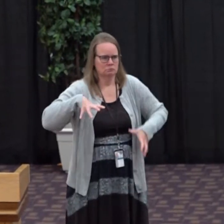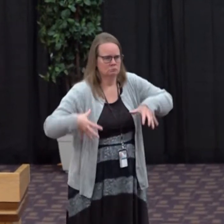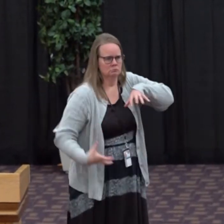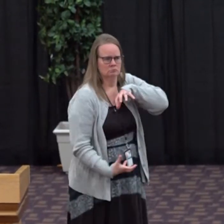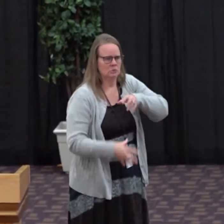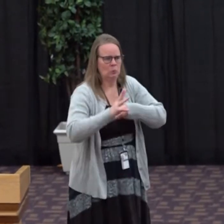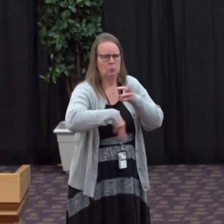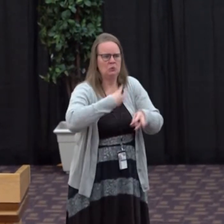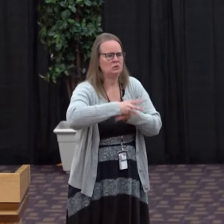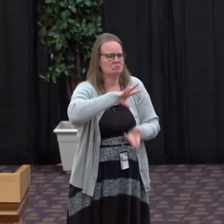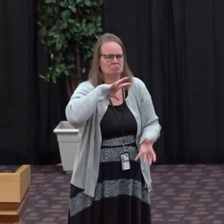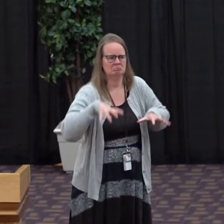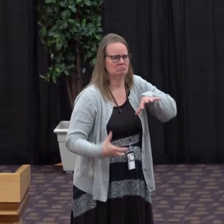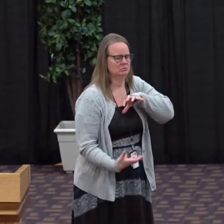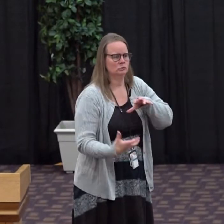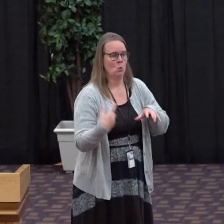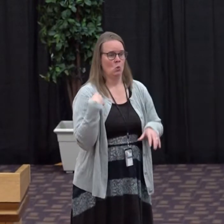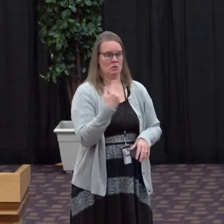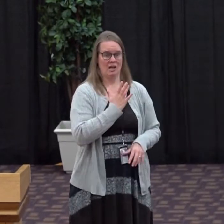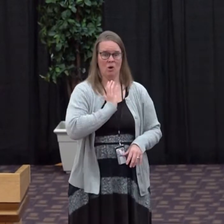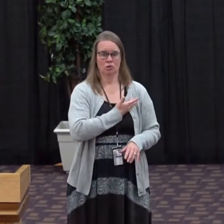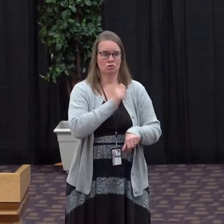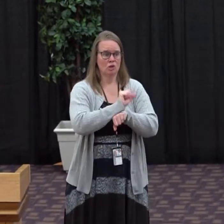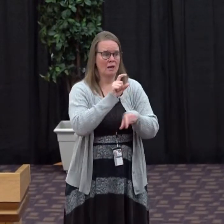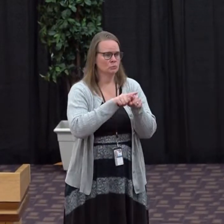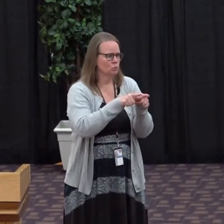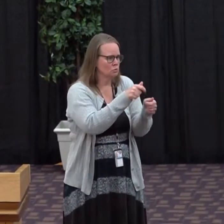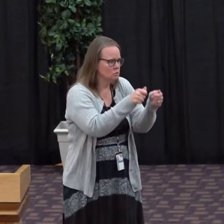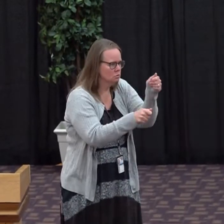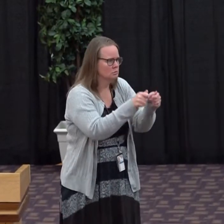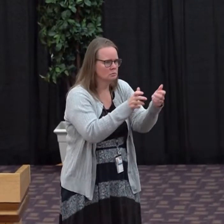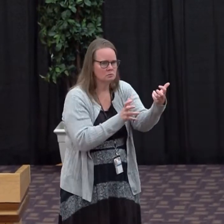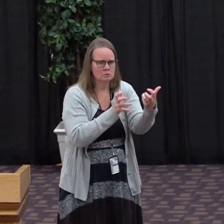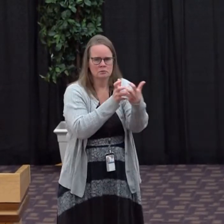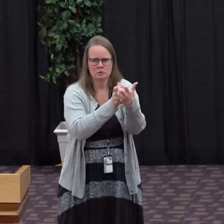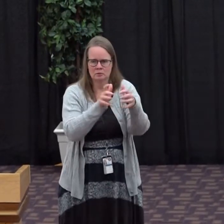They had never taken trips before. And it was recently like their world was turned upside down.